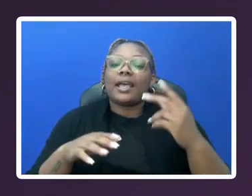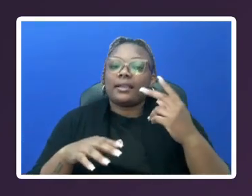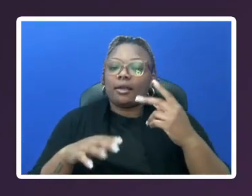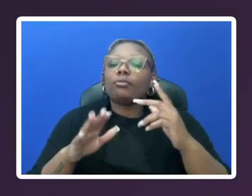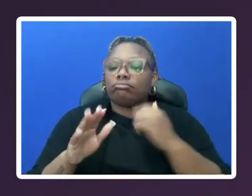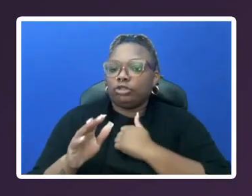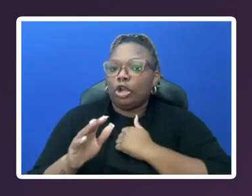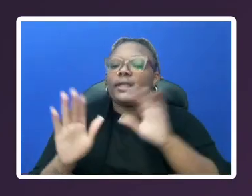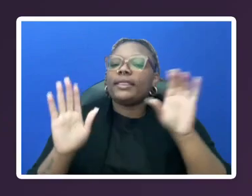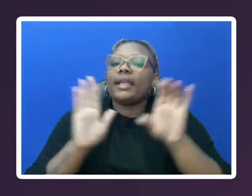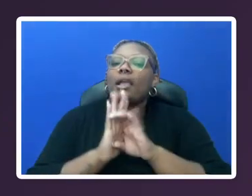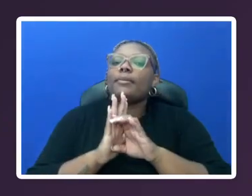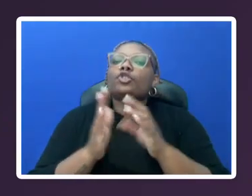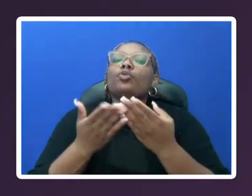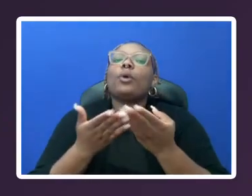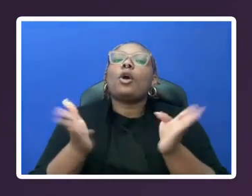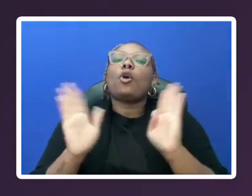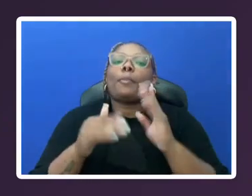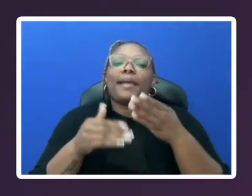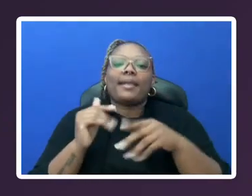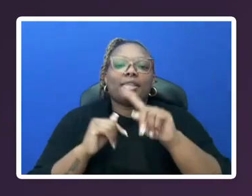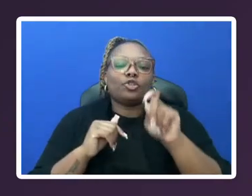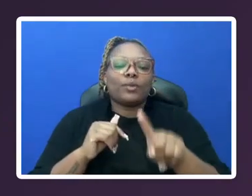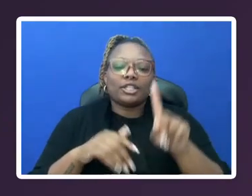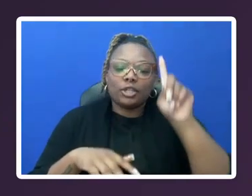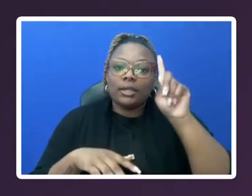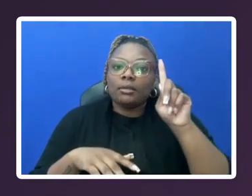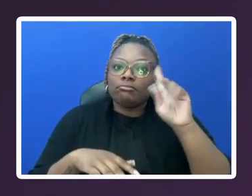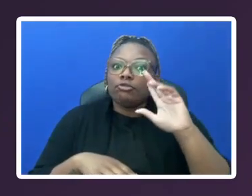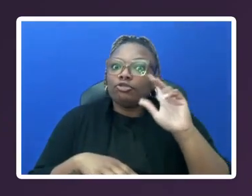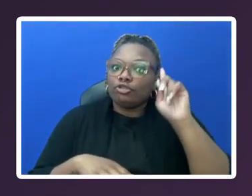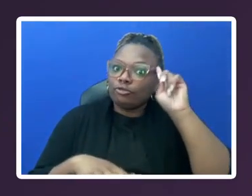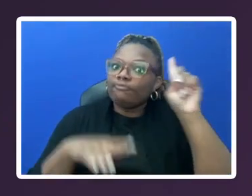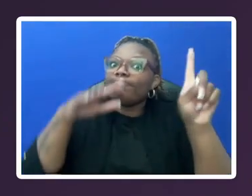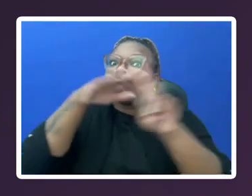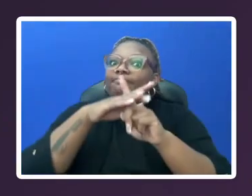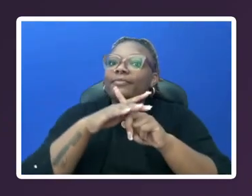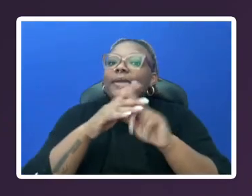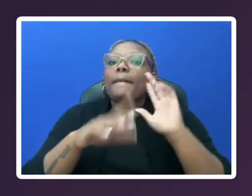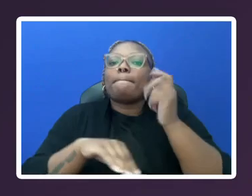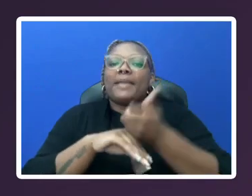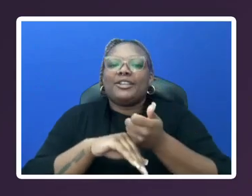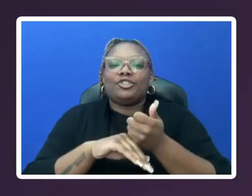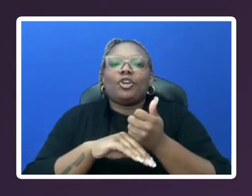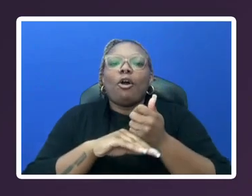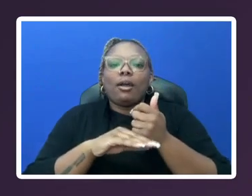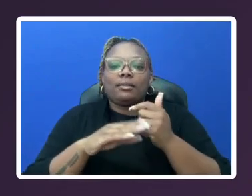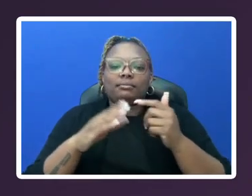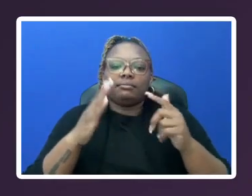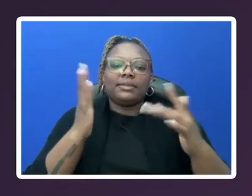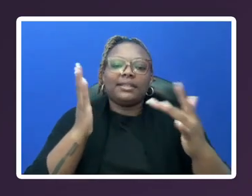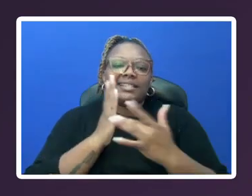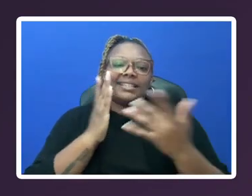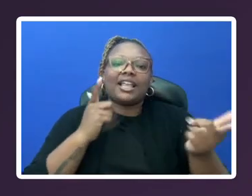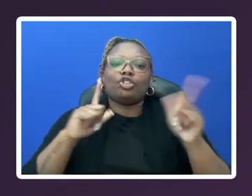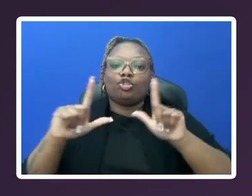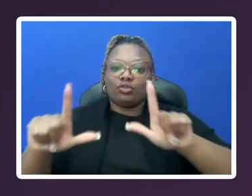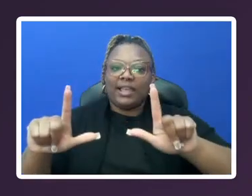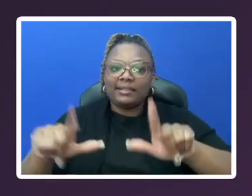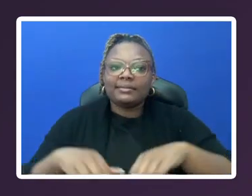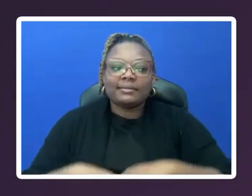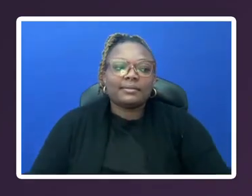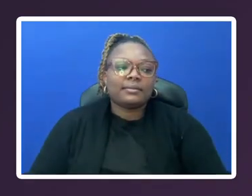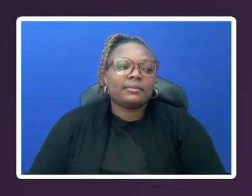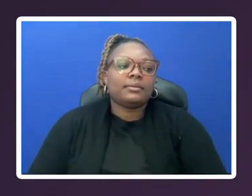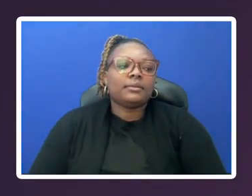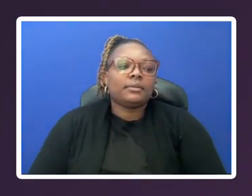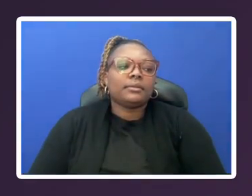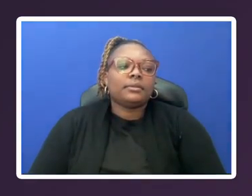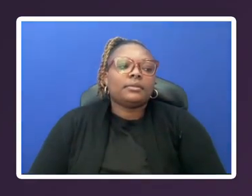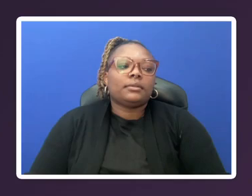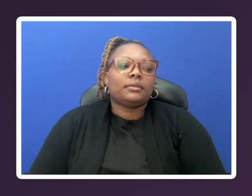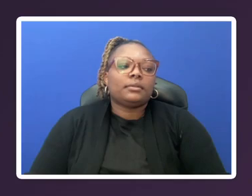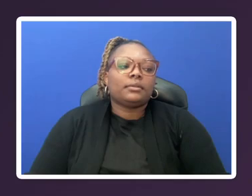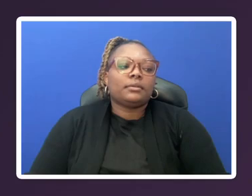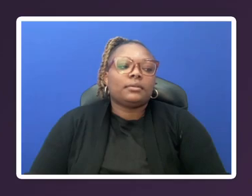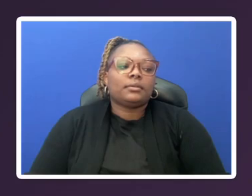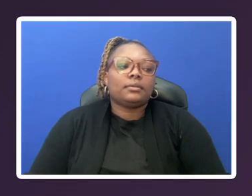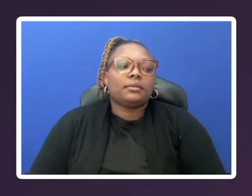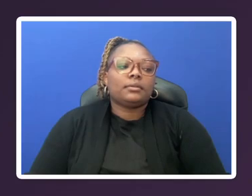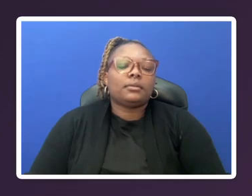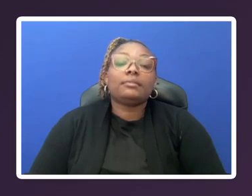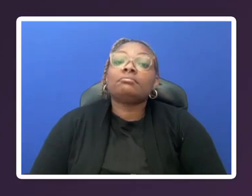come up with based on the technological lens? Are there only monitors in the room? What skills are